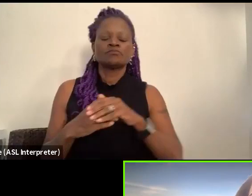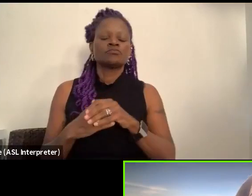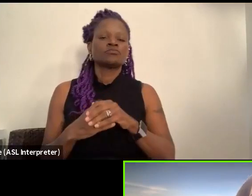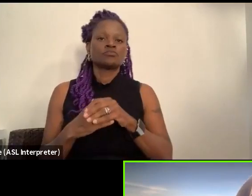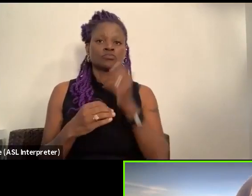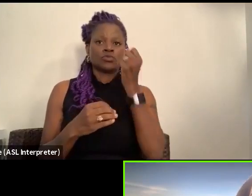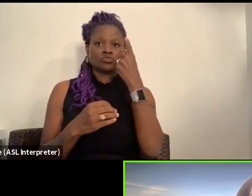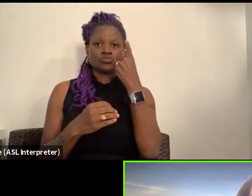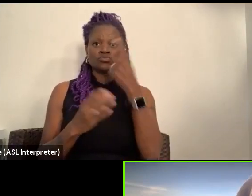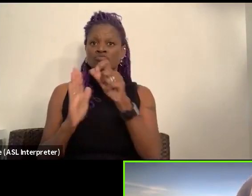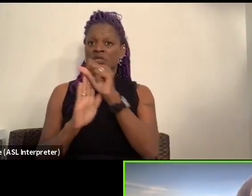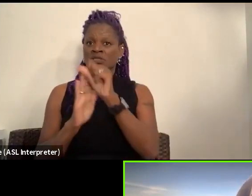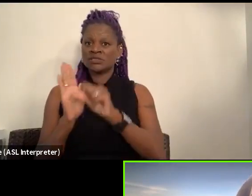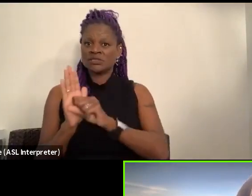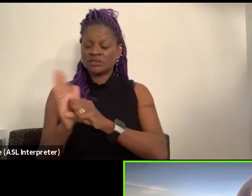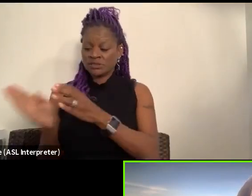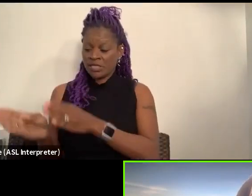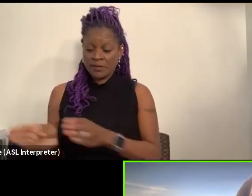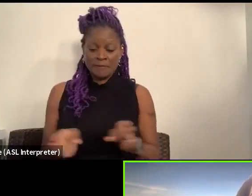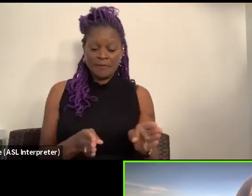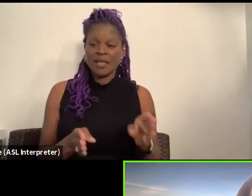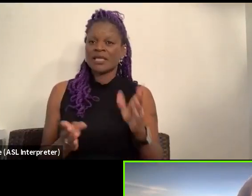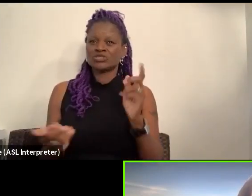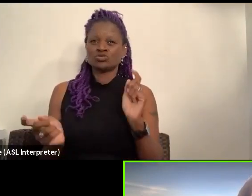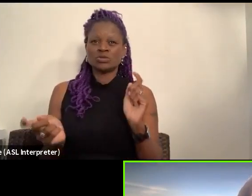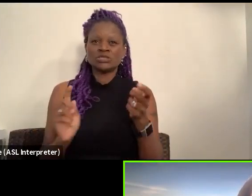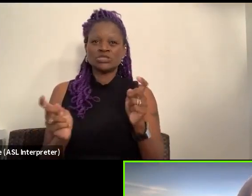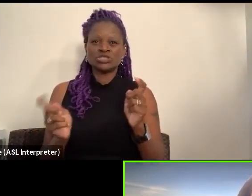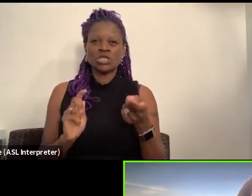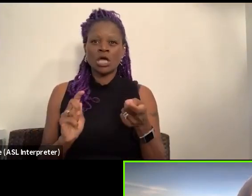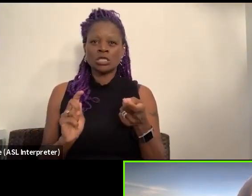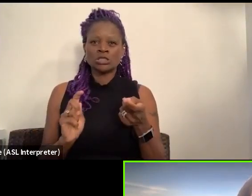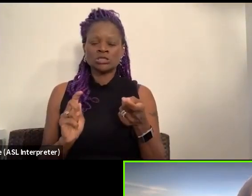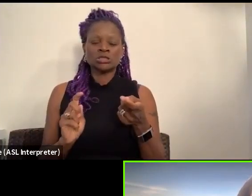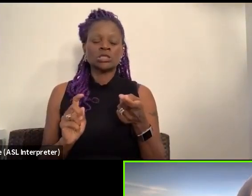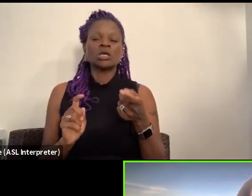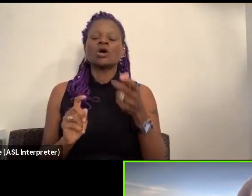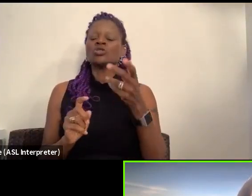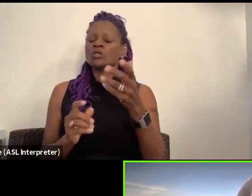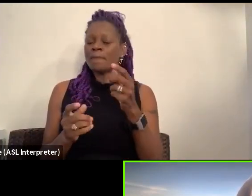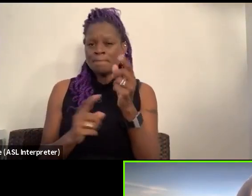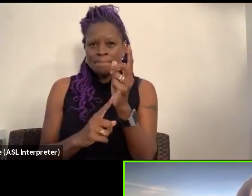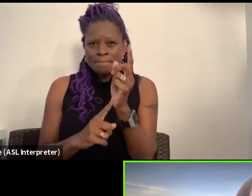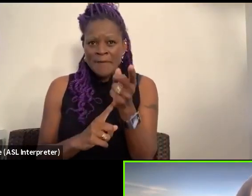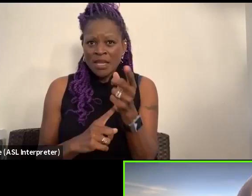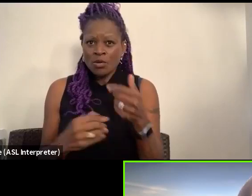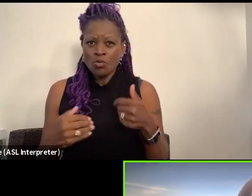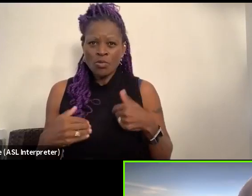reopening metrics as soon as four million vaccine doses have been given in that most